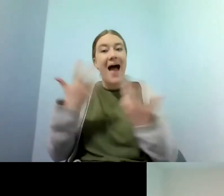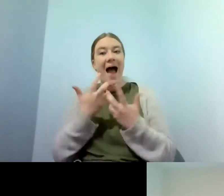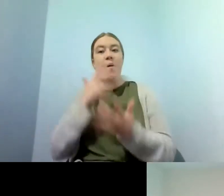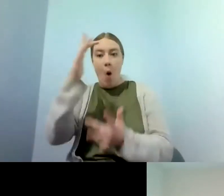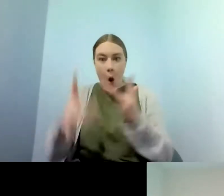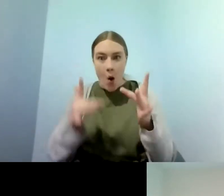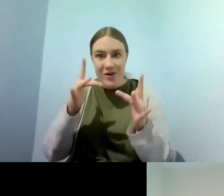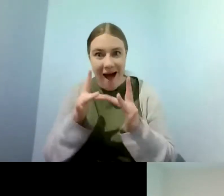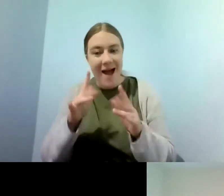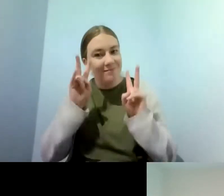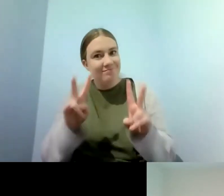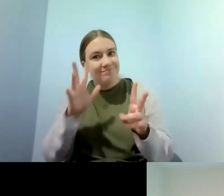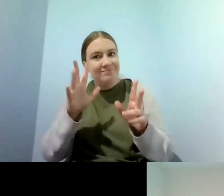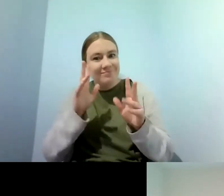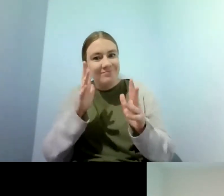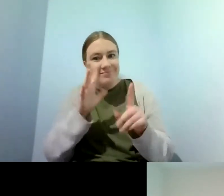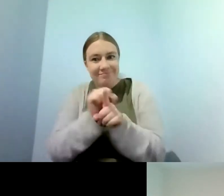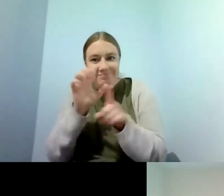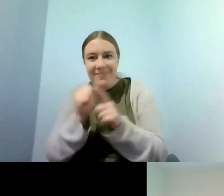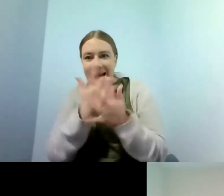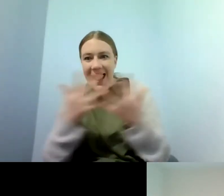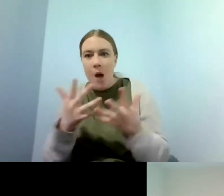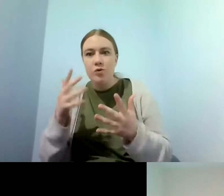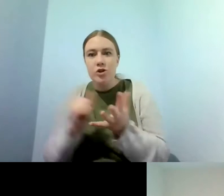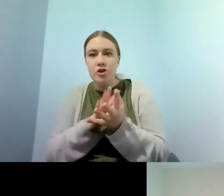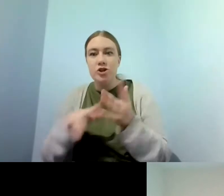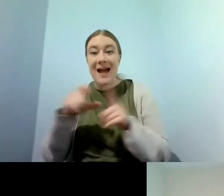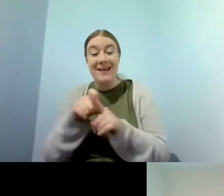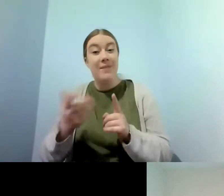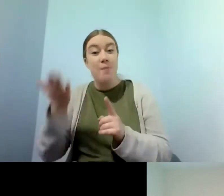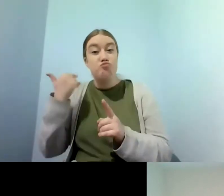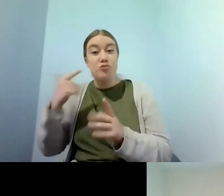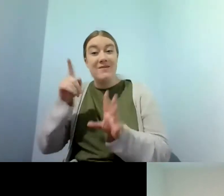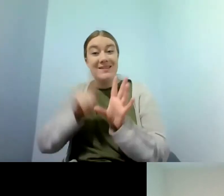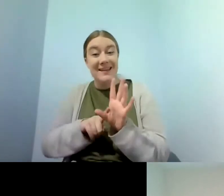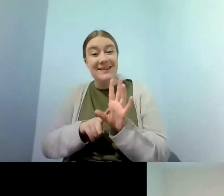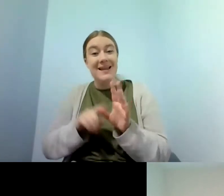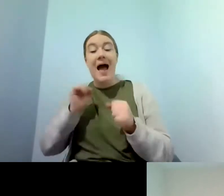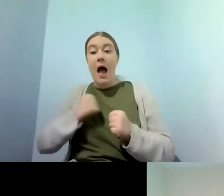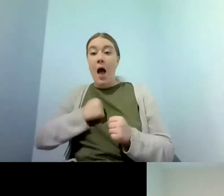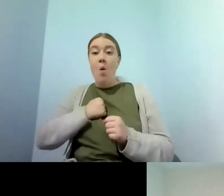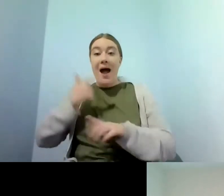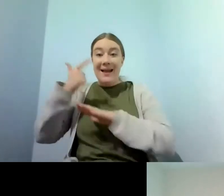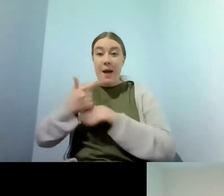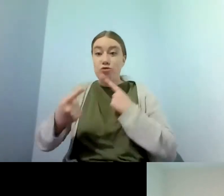and in previous years the camera data has taken quite a while to get on the website but this year